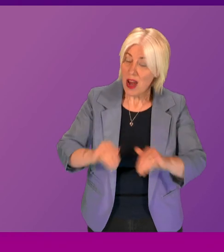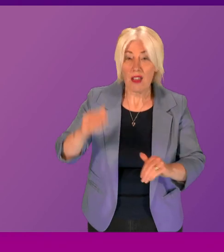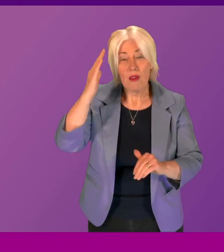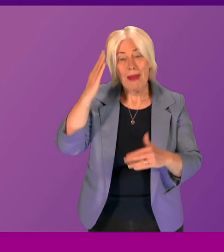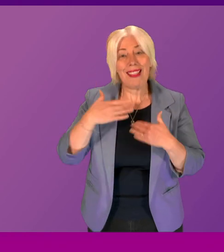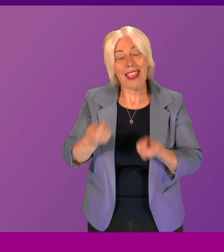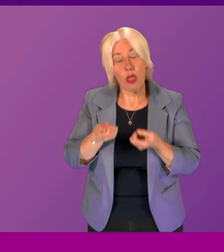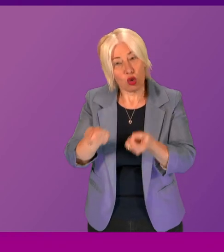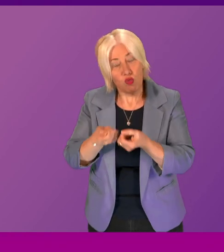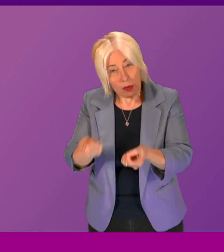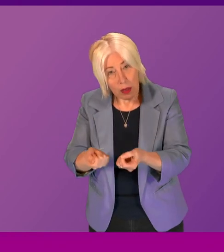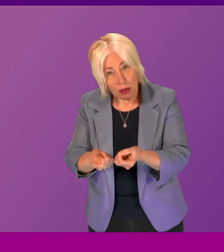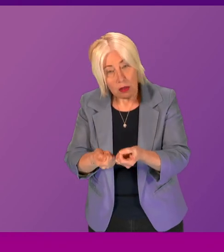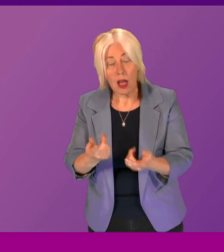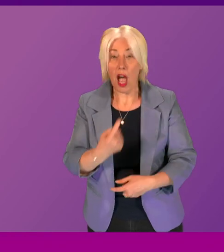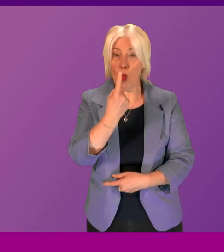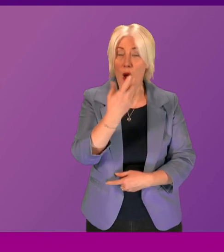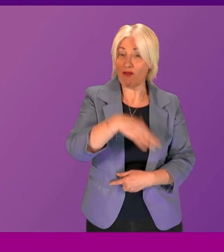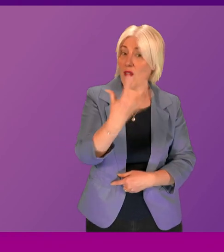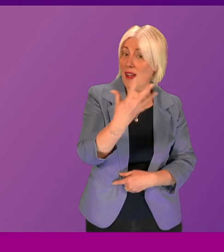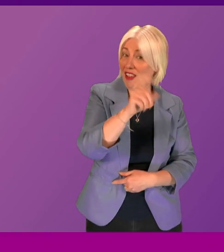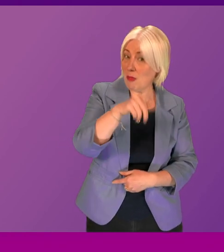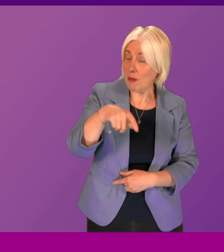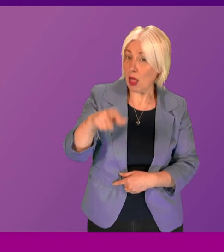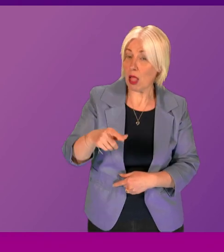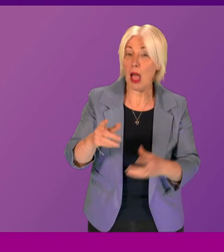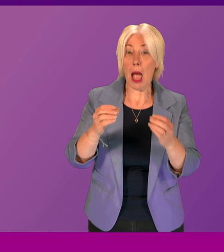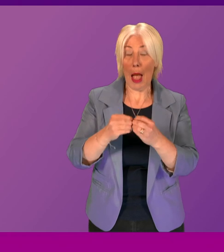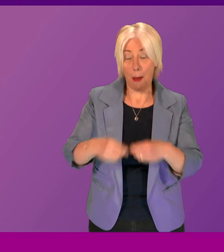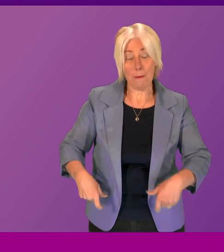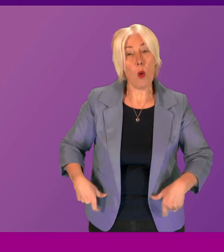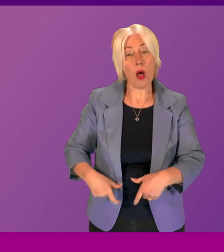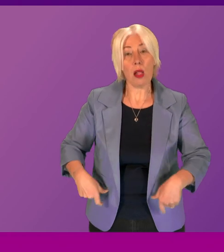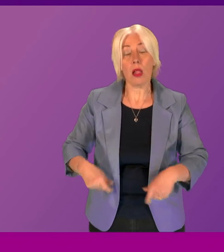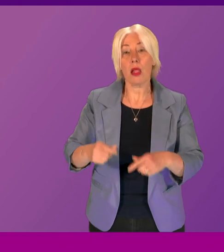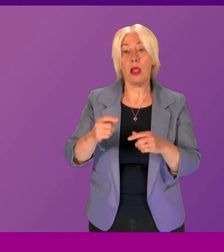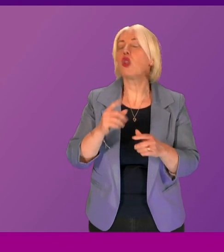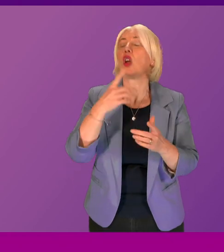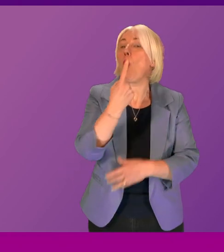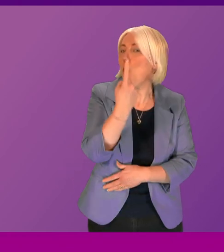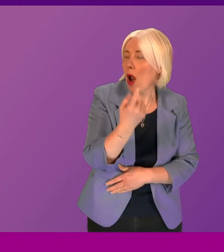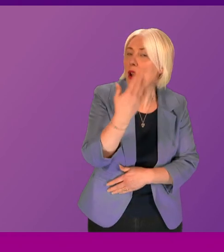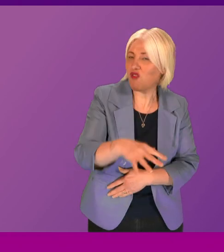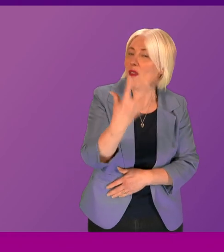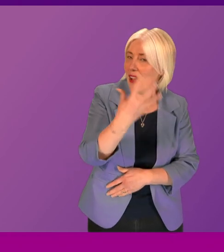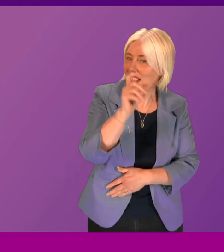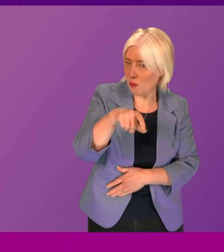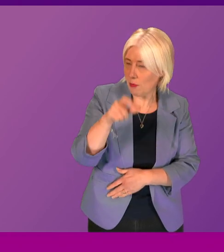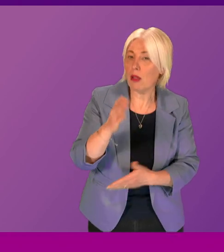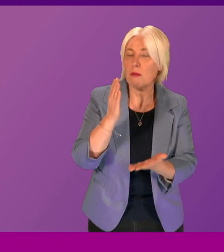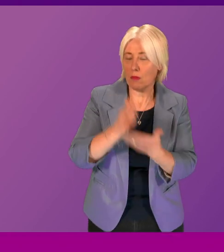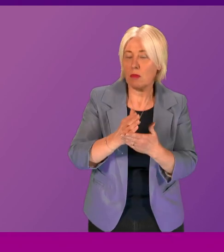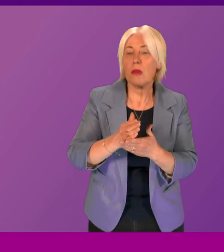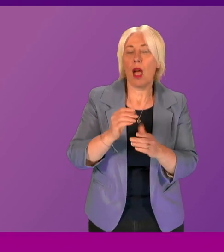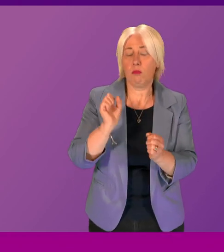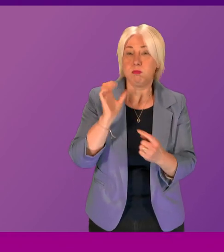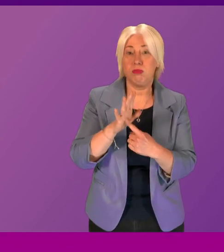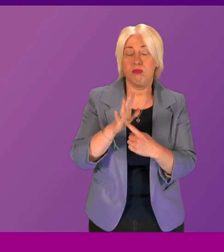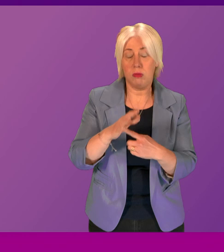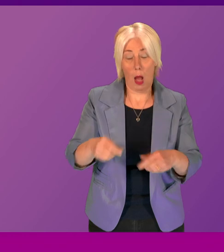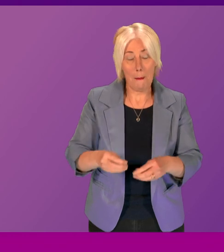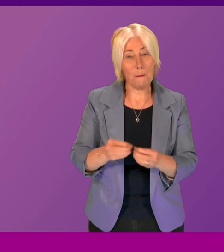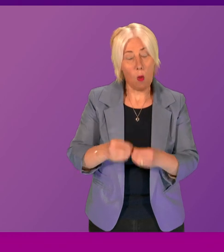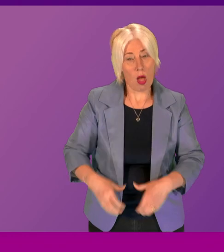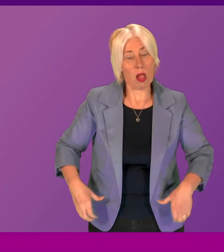Only one in five people is getting crucial bowel cancer tests on time, which is shocking